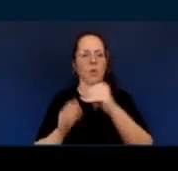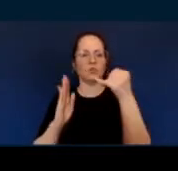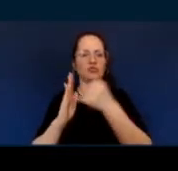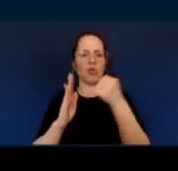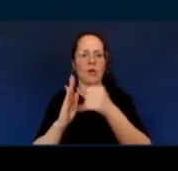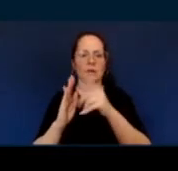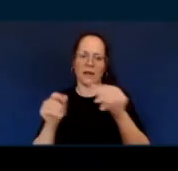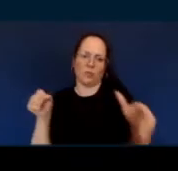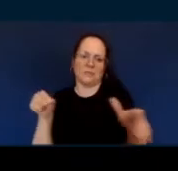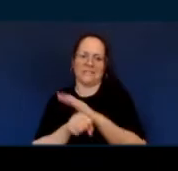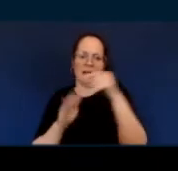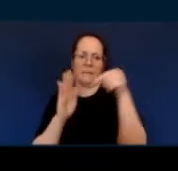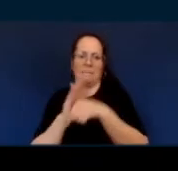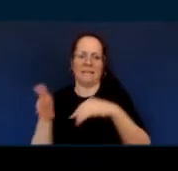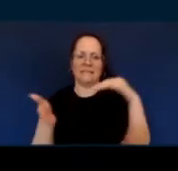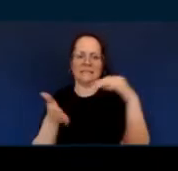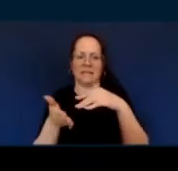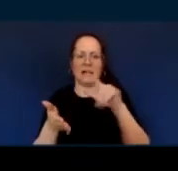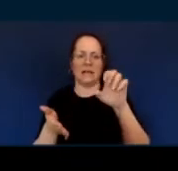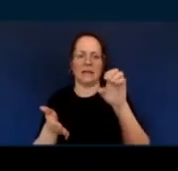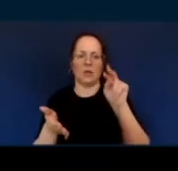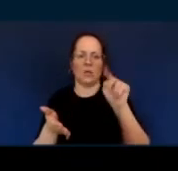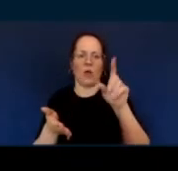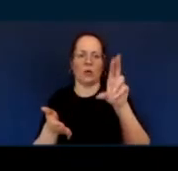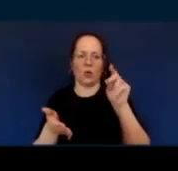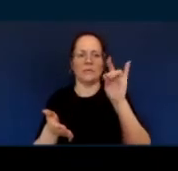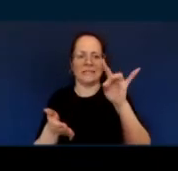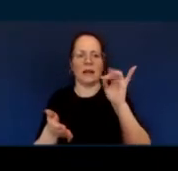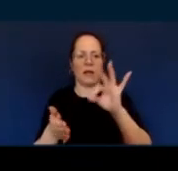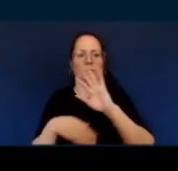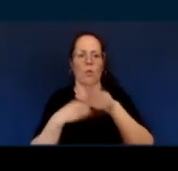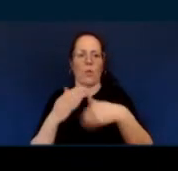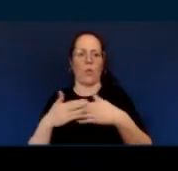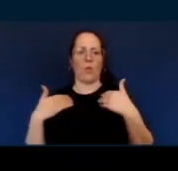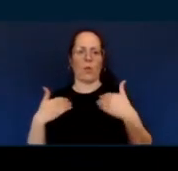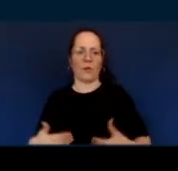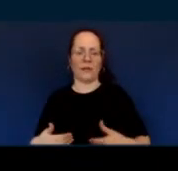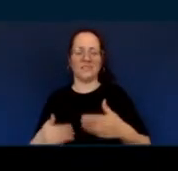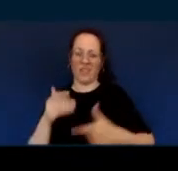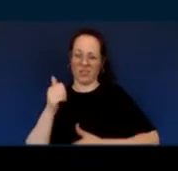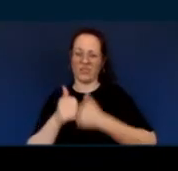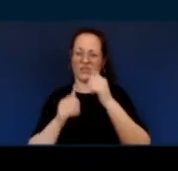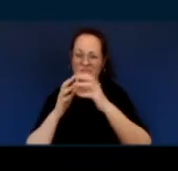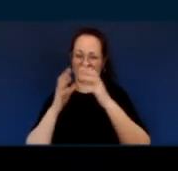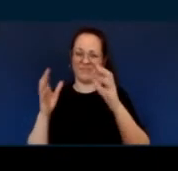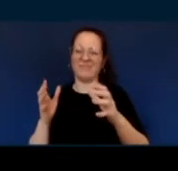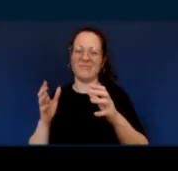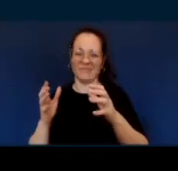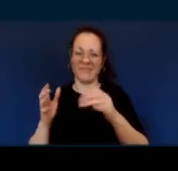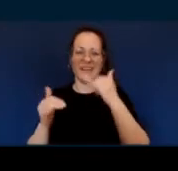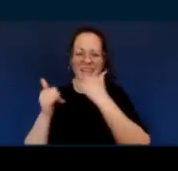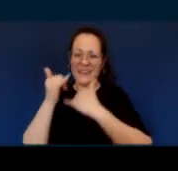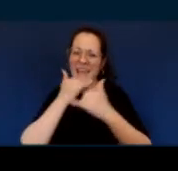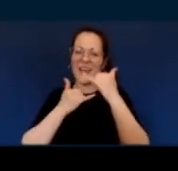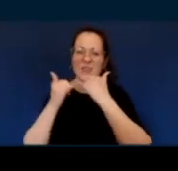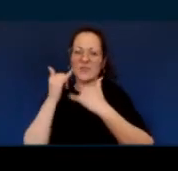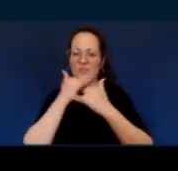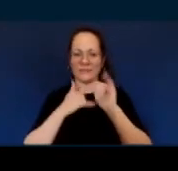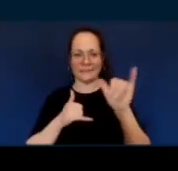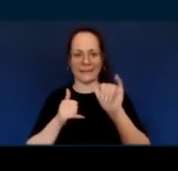STUDY THAT LEONARDO DID OF THE INTERNAL ORGANS. WHILE THERE ARE MANY INACCURACIES INCLUDING A 7 CELLED INTERIOR UTERINE OUTLINE